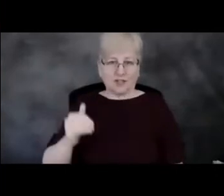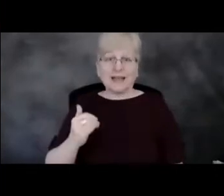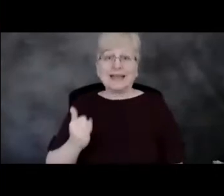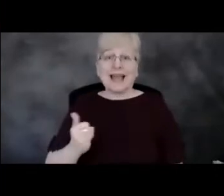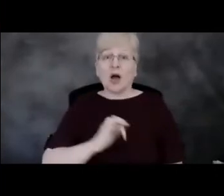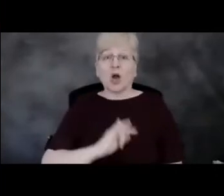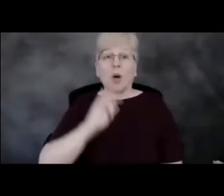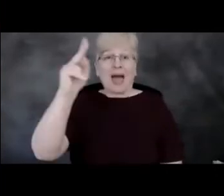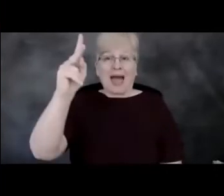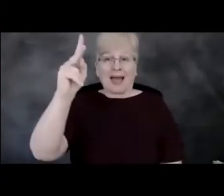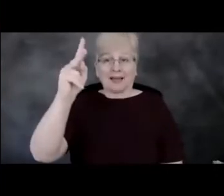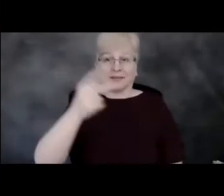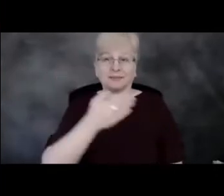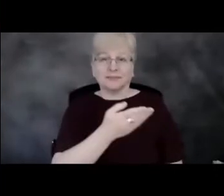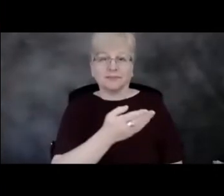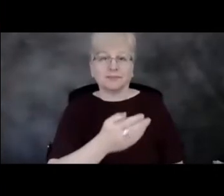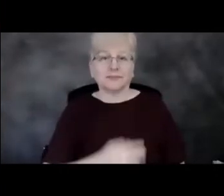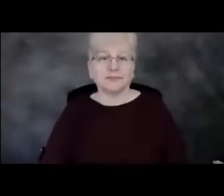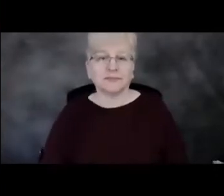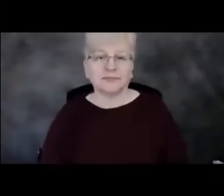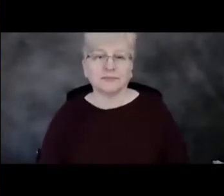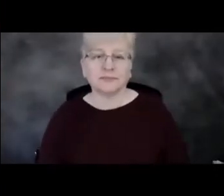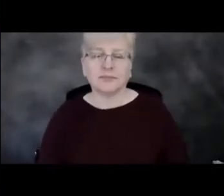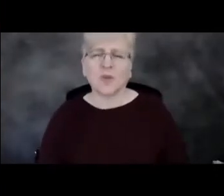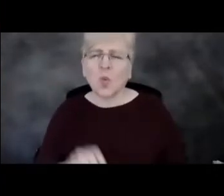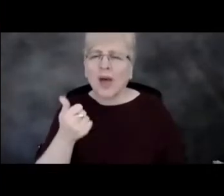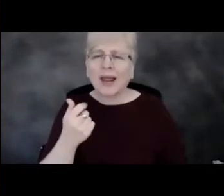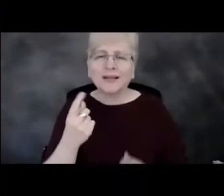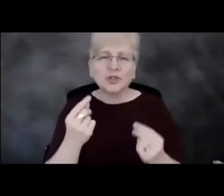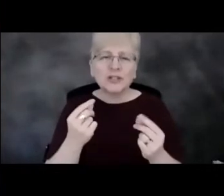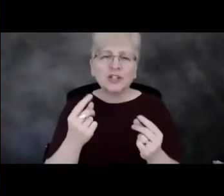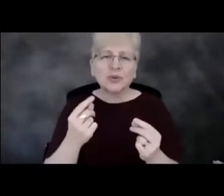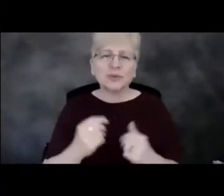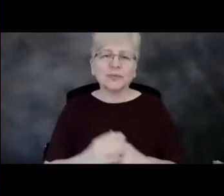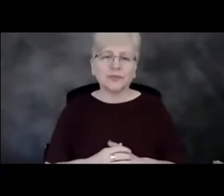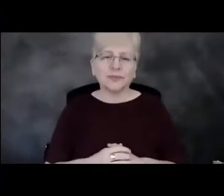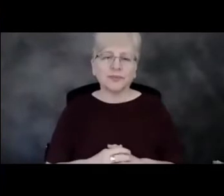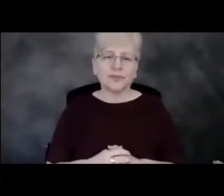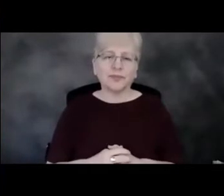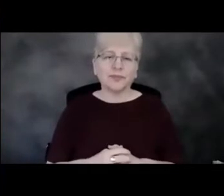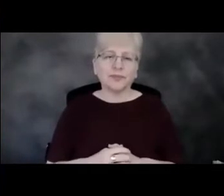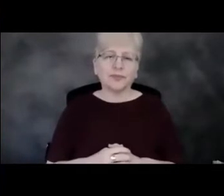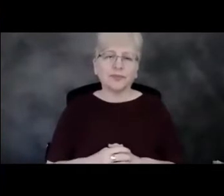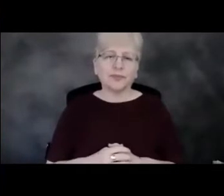at some of the other things that you can do. 16:56:08 You can open and close the main toolbars.